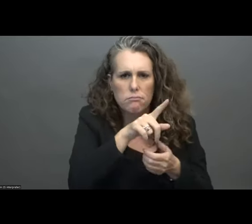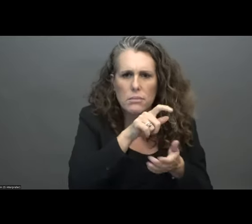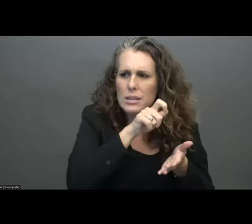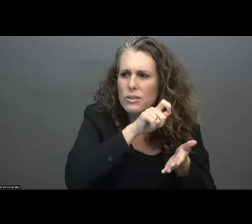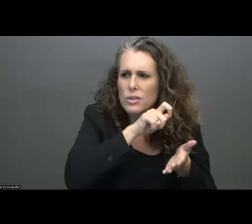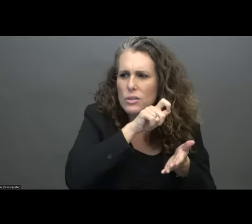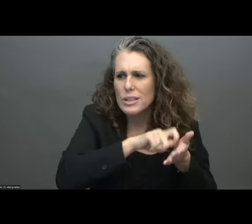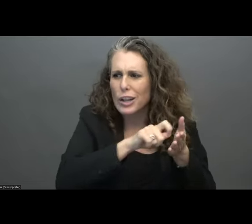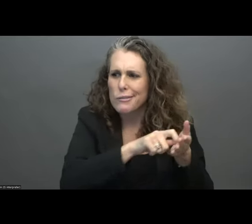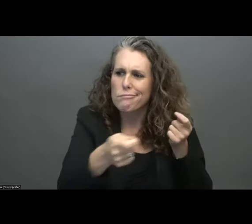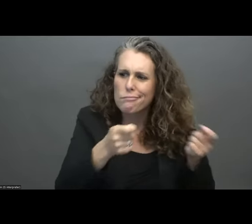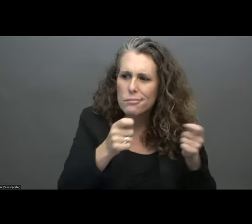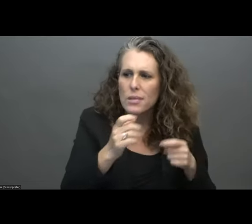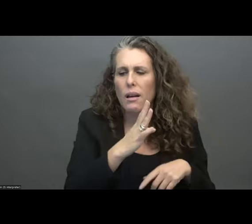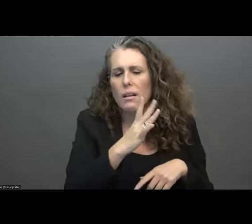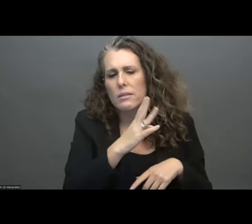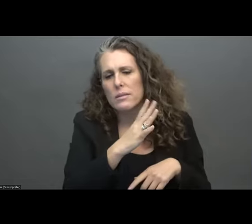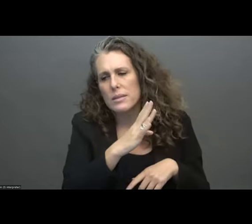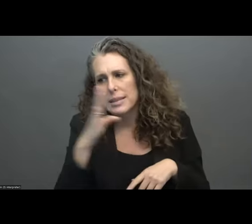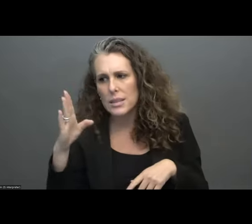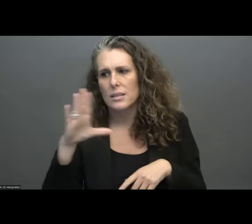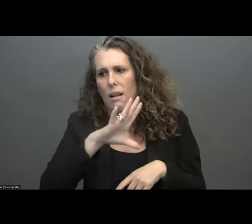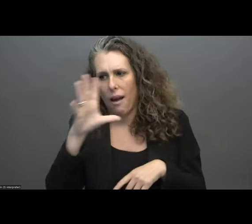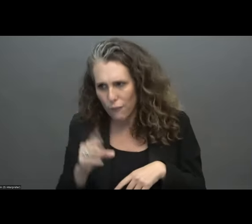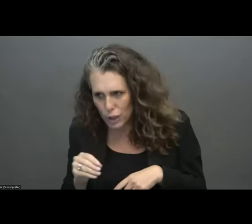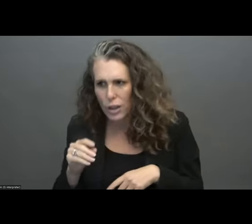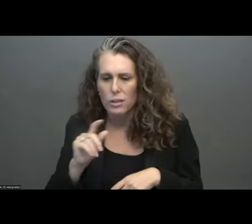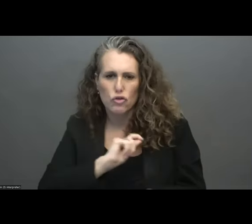or regional grouping of trade union 16:04:34 trade unions workers organizations.